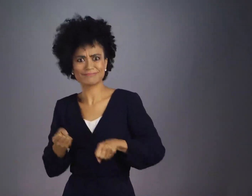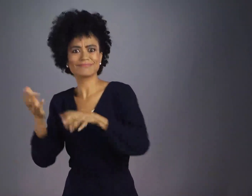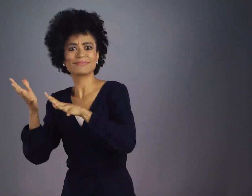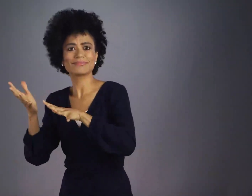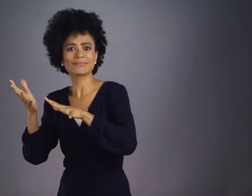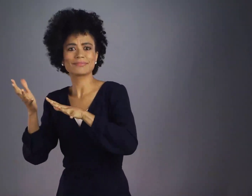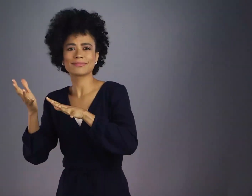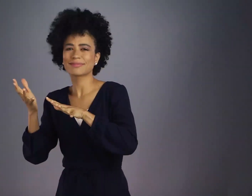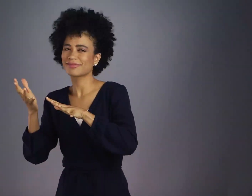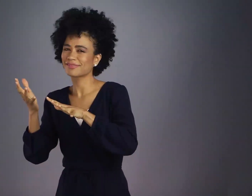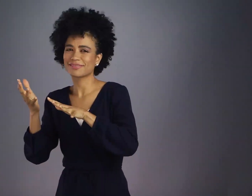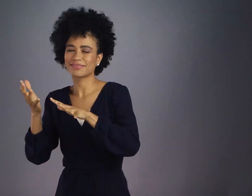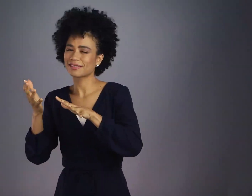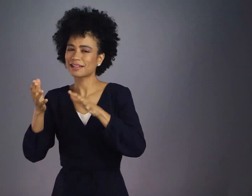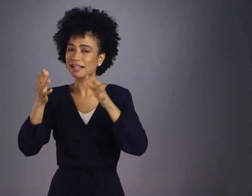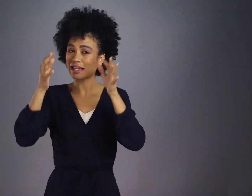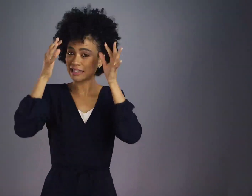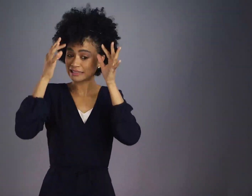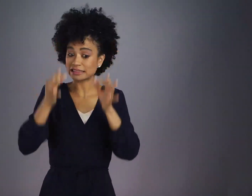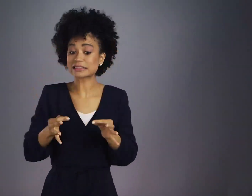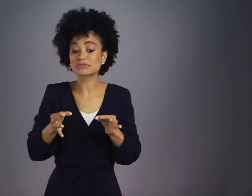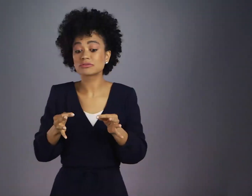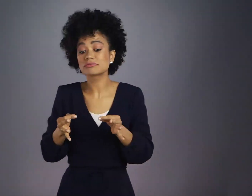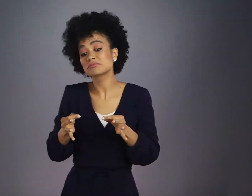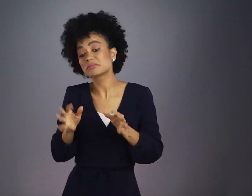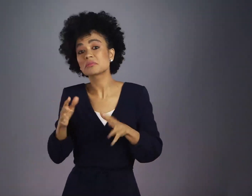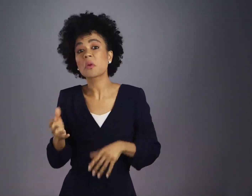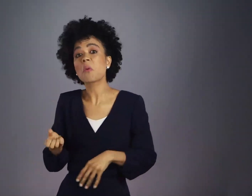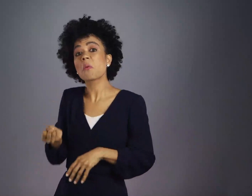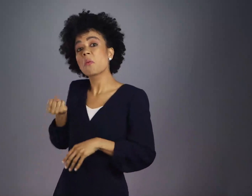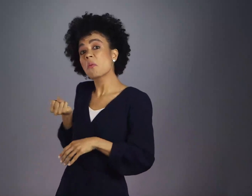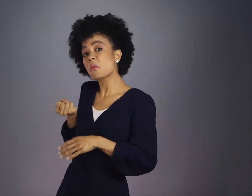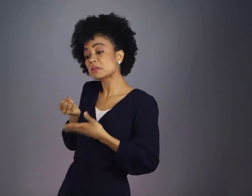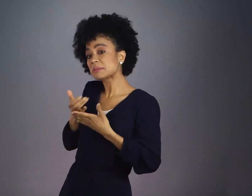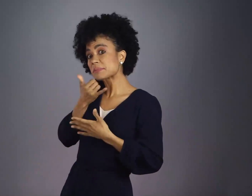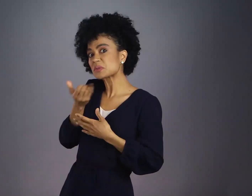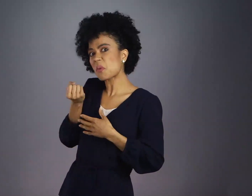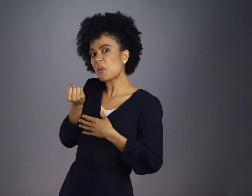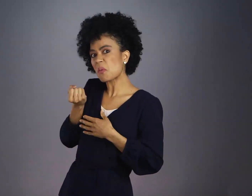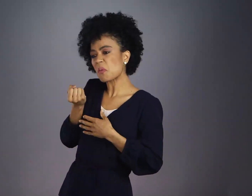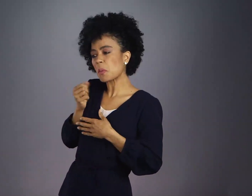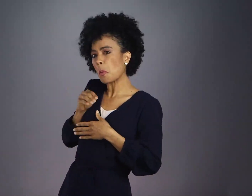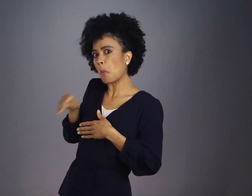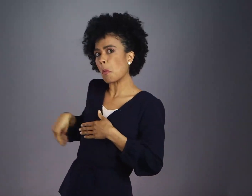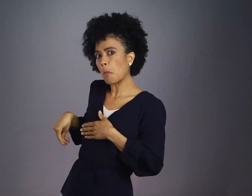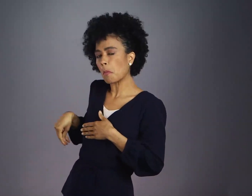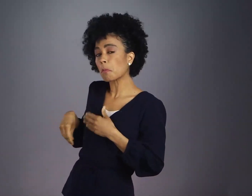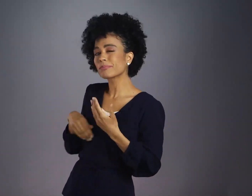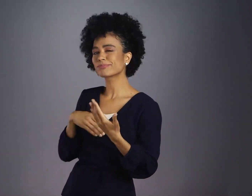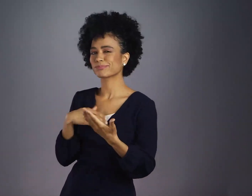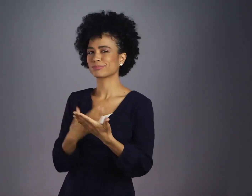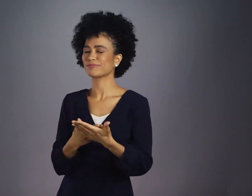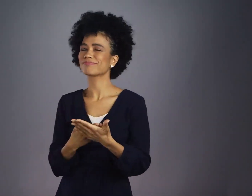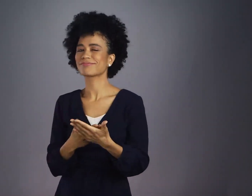They only thought they had lost their egoism and fear; they only thought they had humbled themselves.